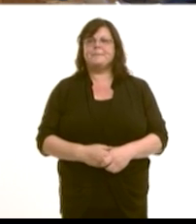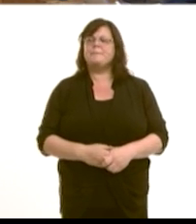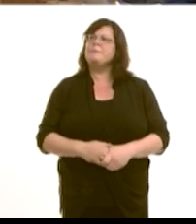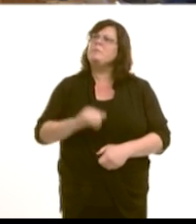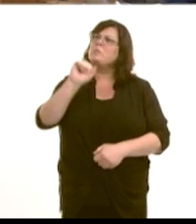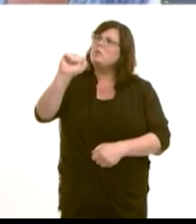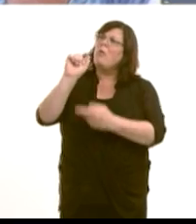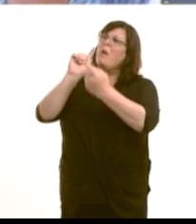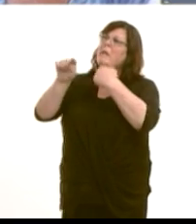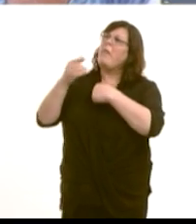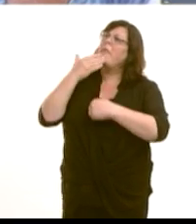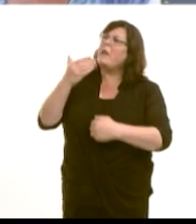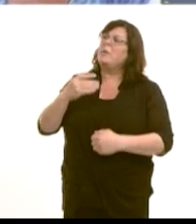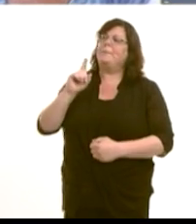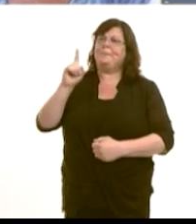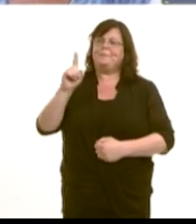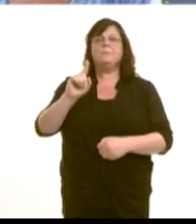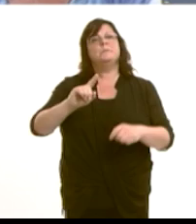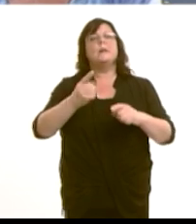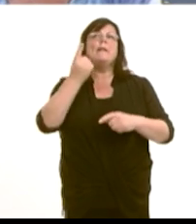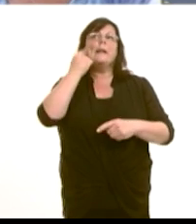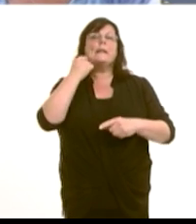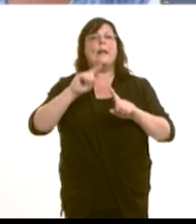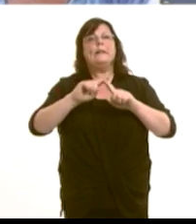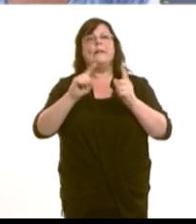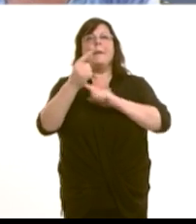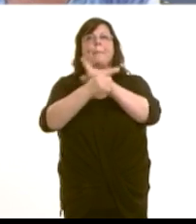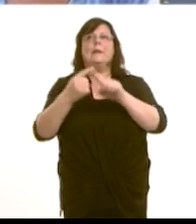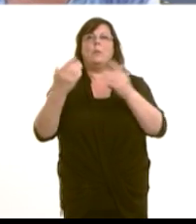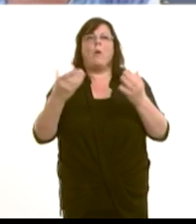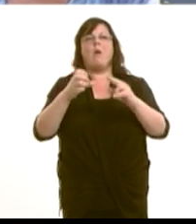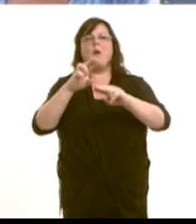Now, in a different meeting that I attended yesterday in Cardiff, I heard from a representative